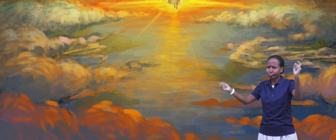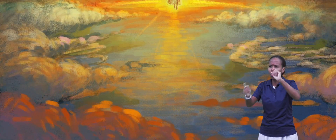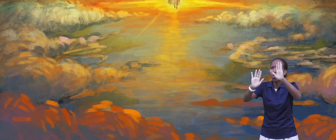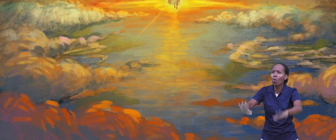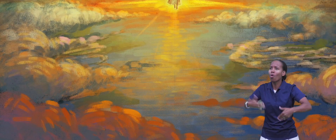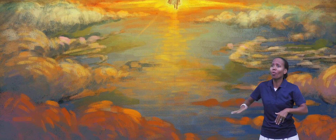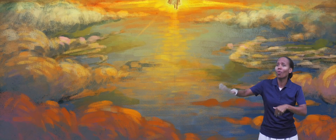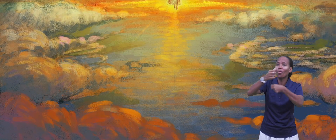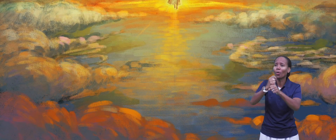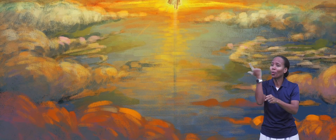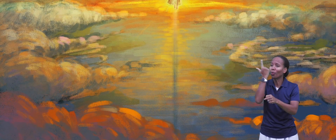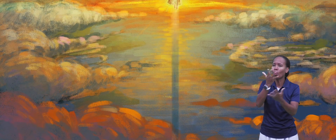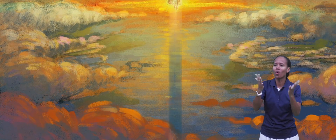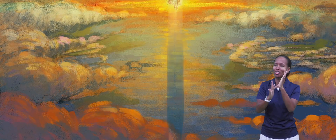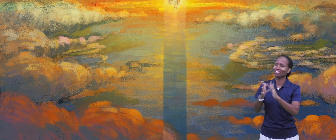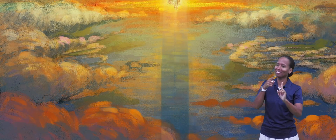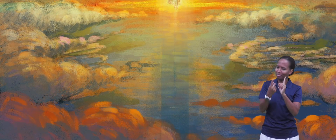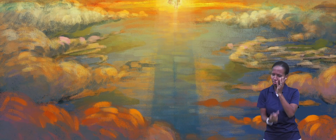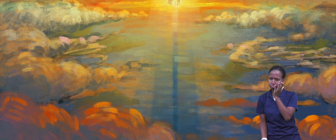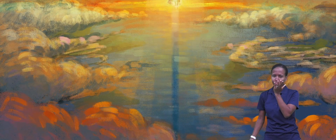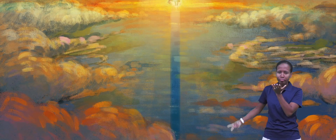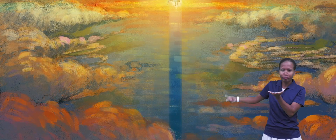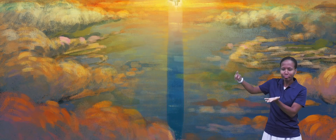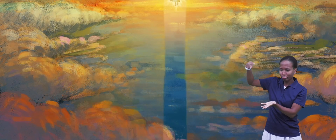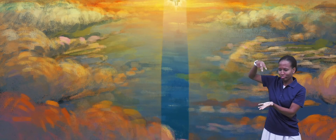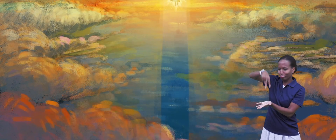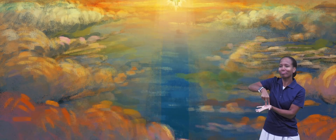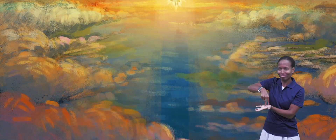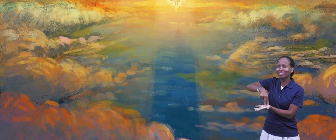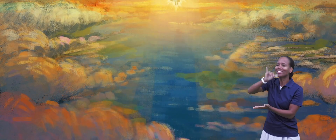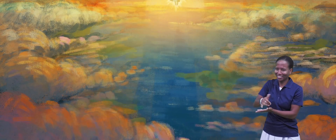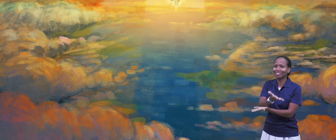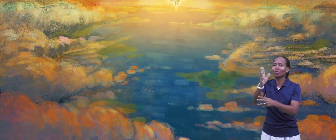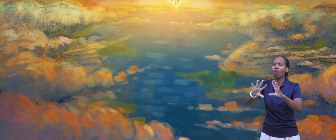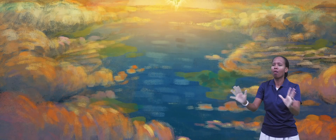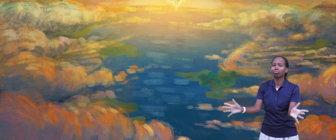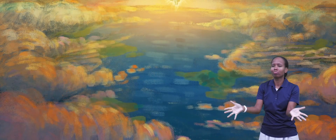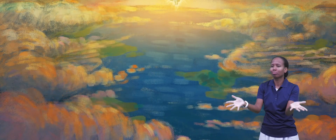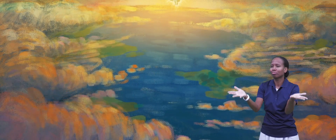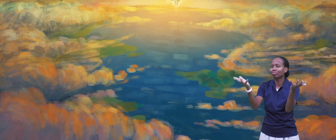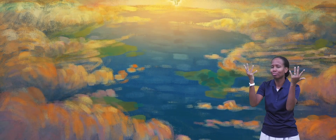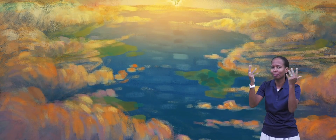into the renewed creation that began with the resurrection of Jesus.